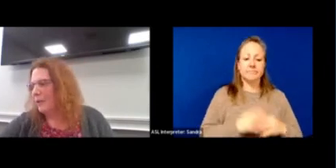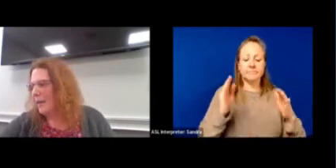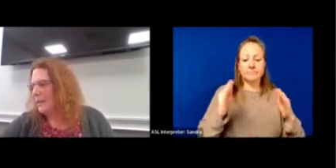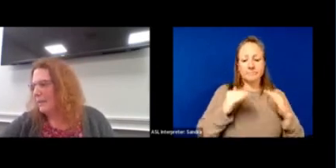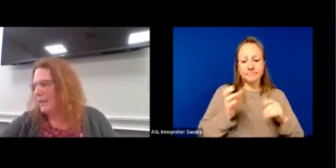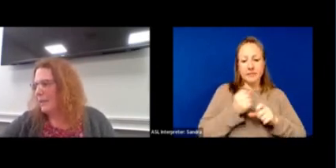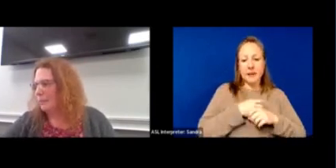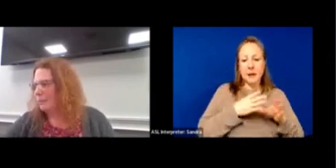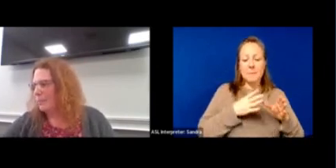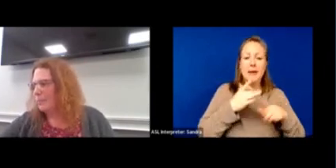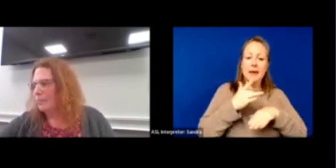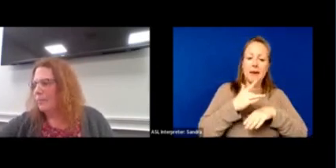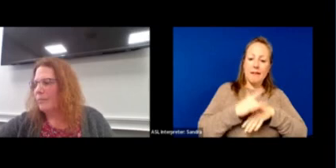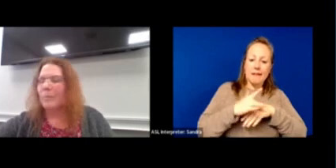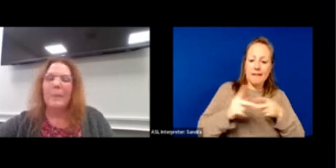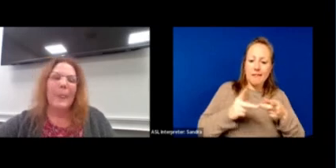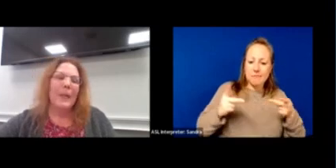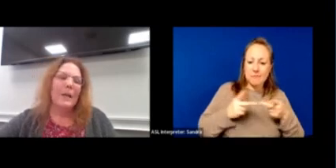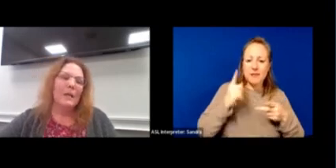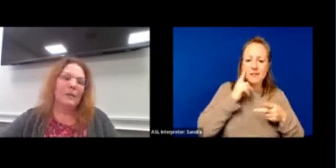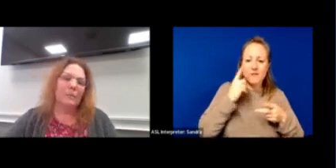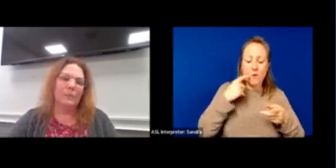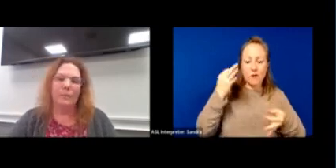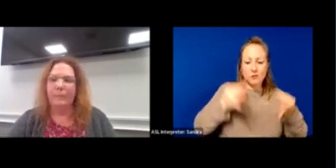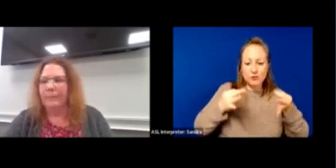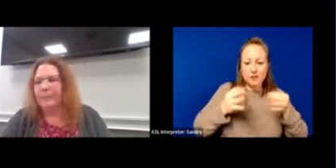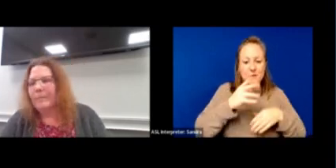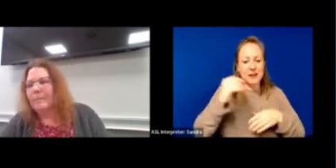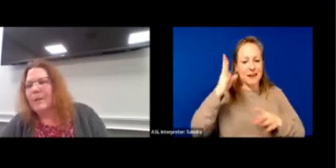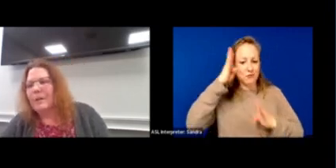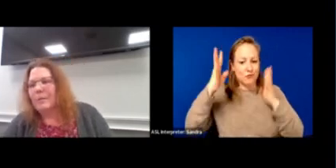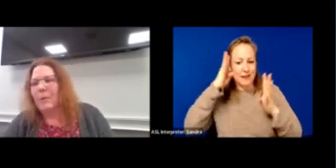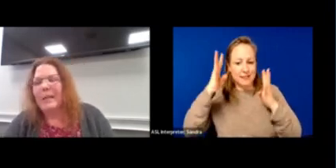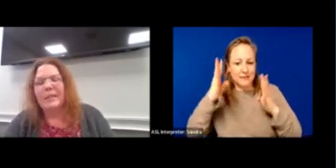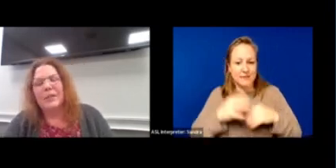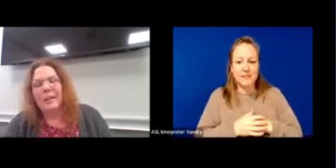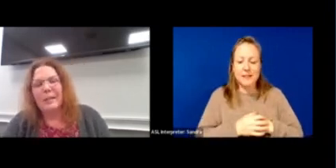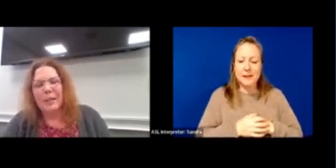creativity. We need to trust in